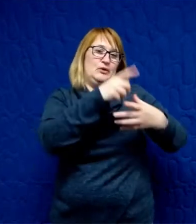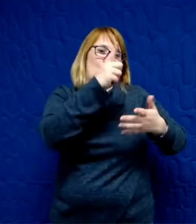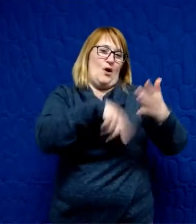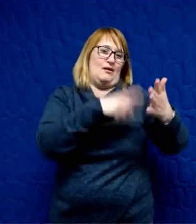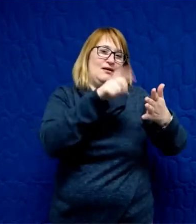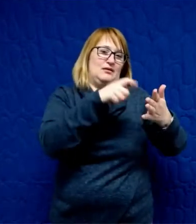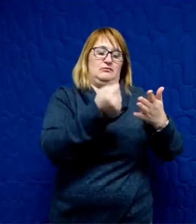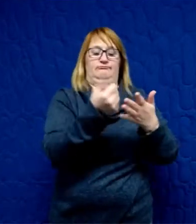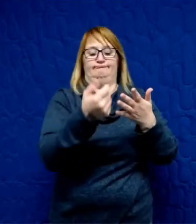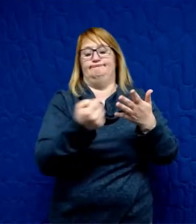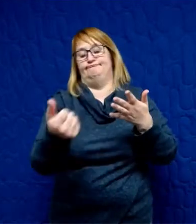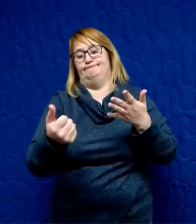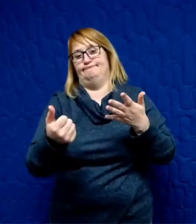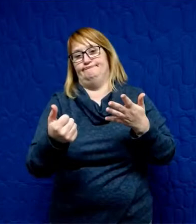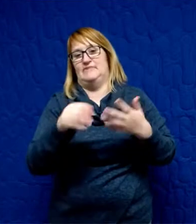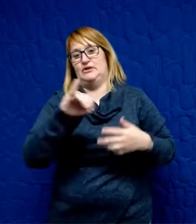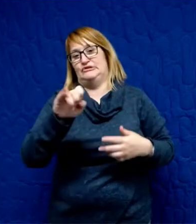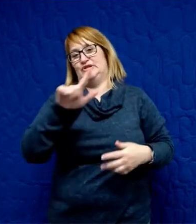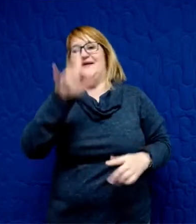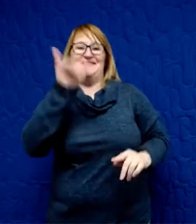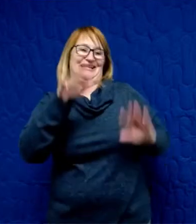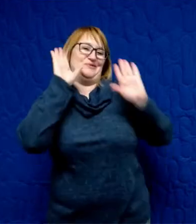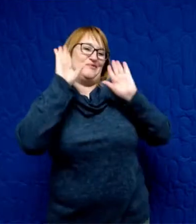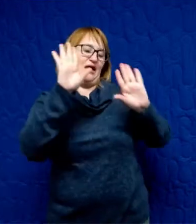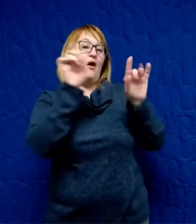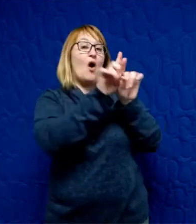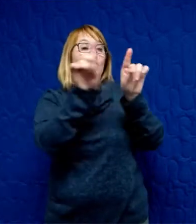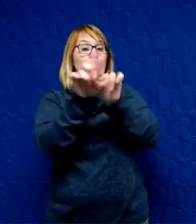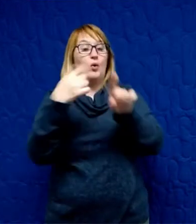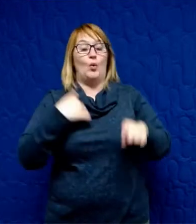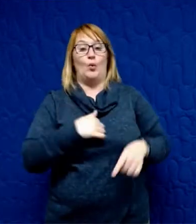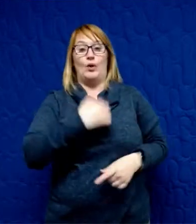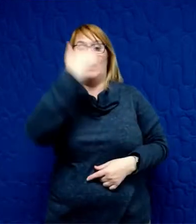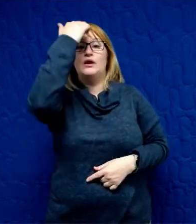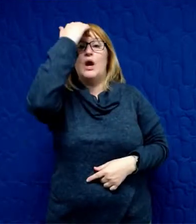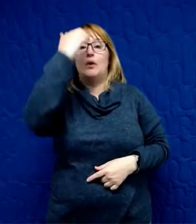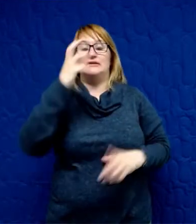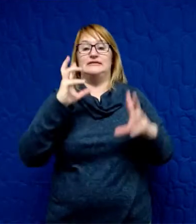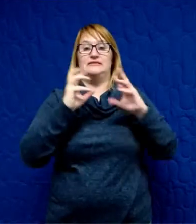That's great and I think also we know in the session description there are those